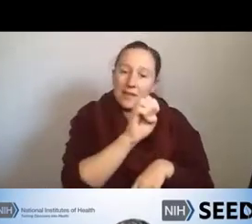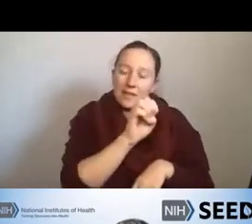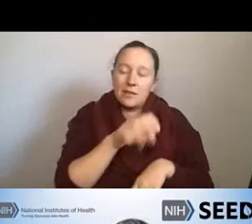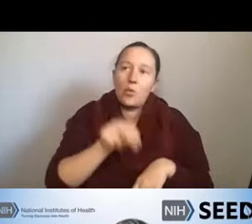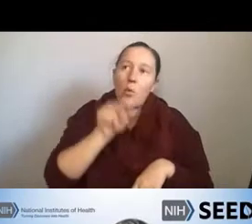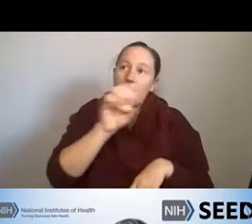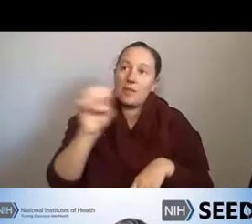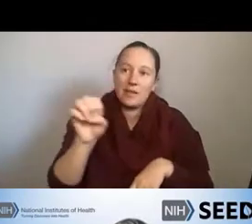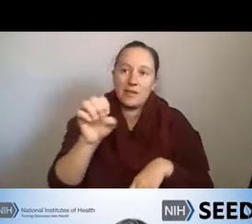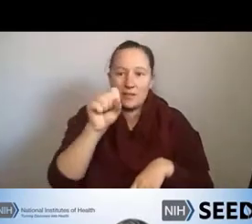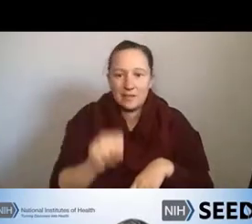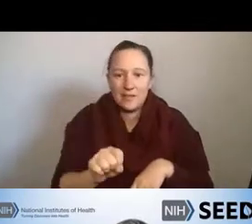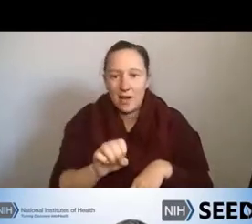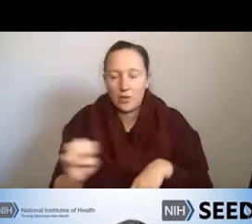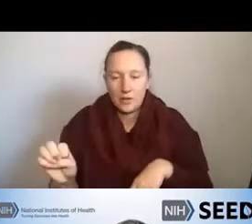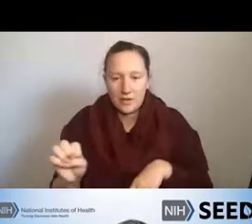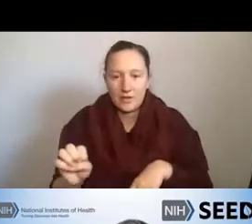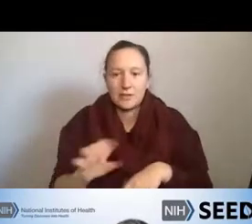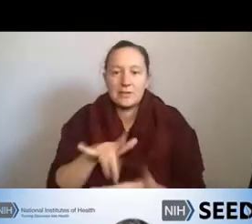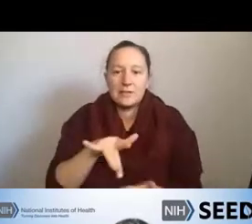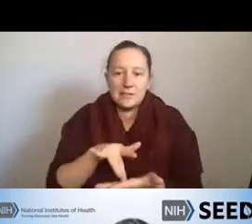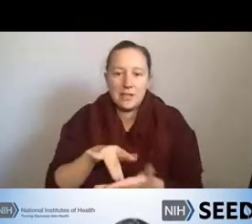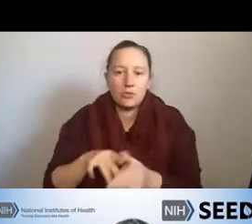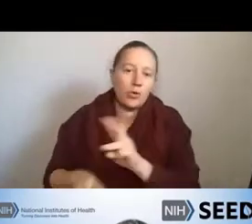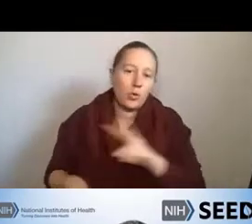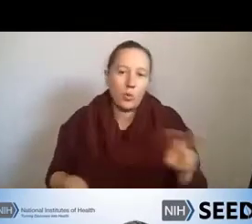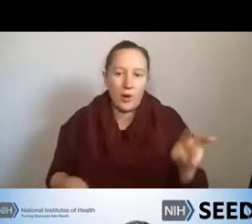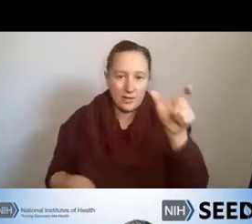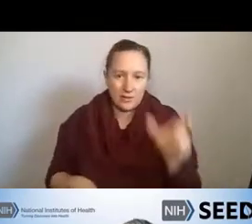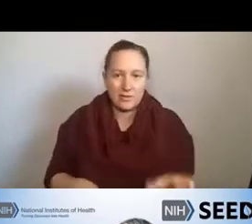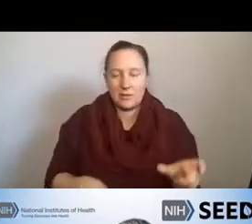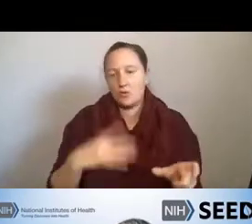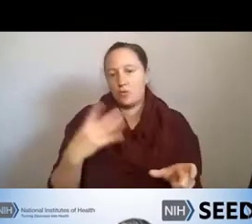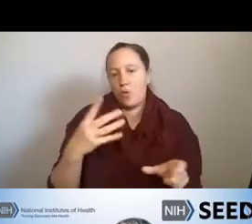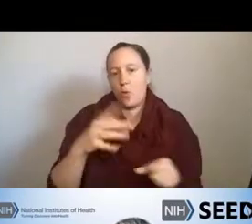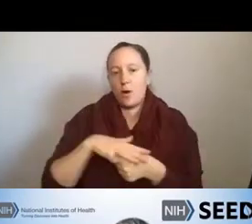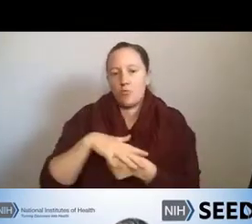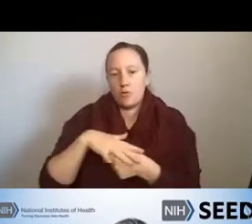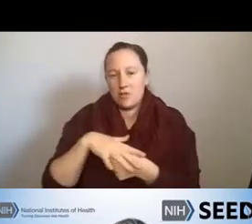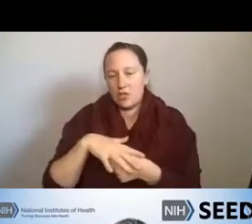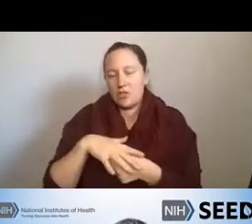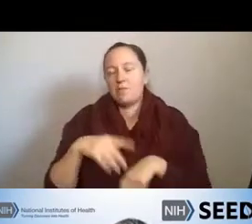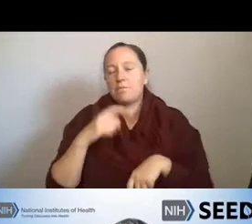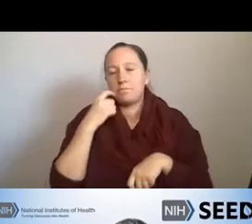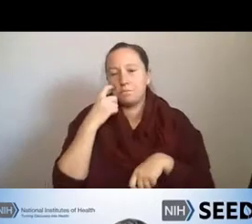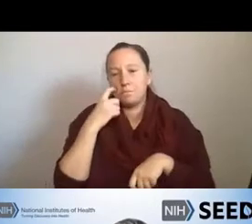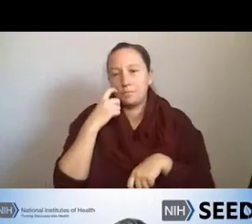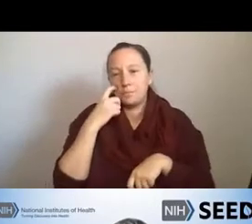in the central states, and the Western states. And this particular program,